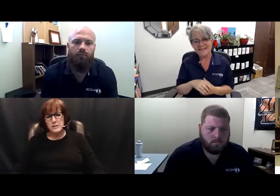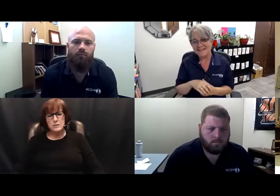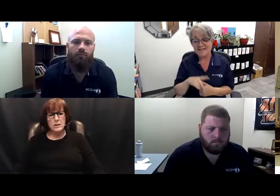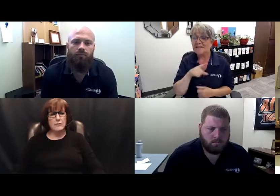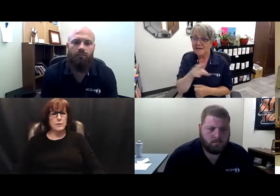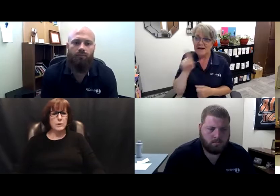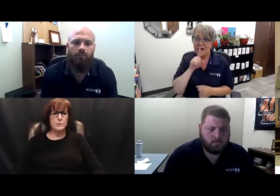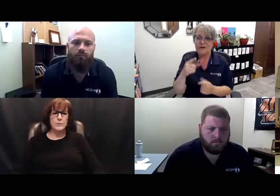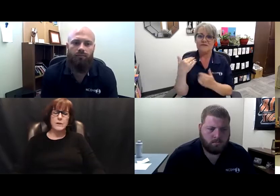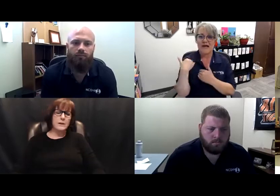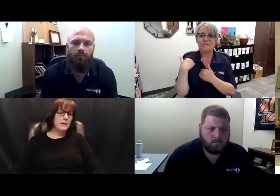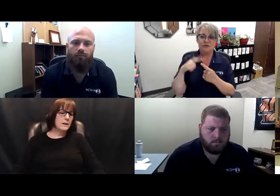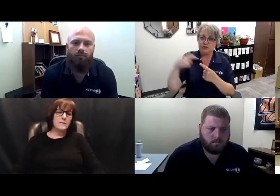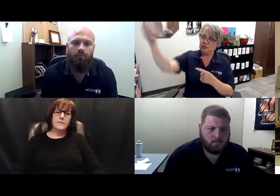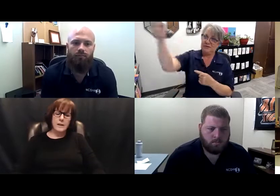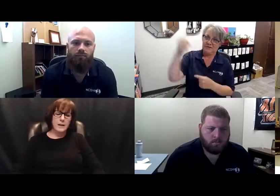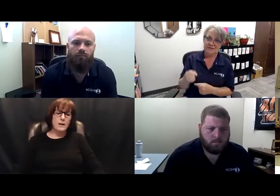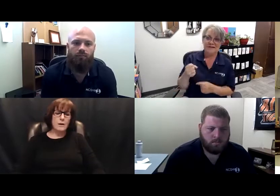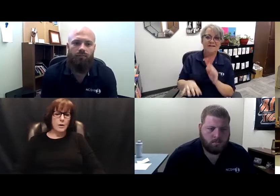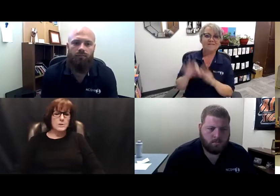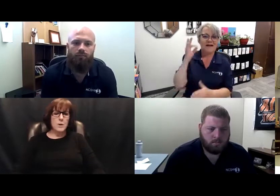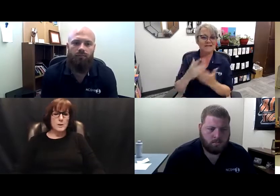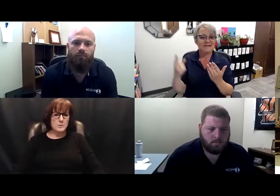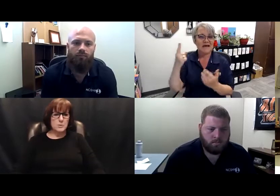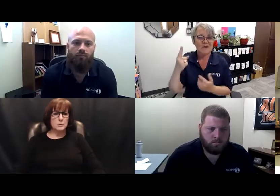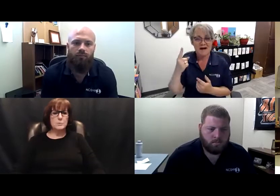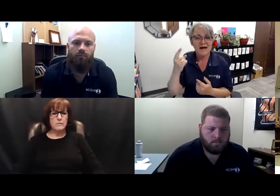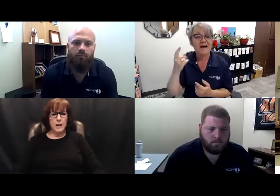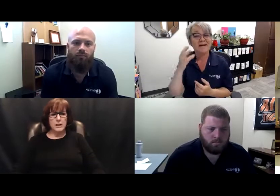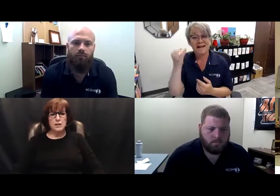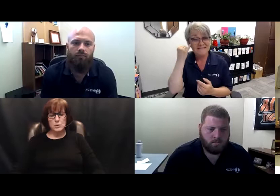do that for you. They are responsible to provide you